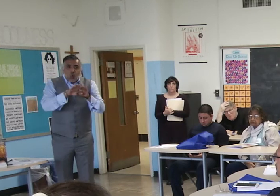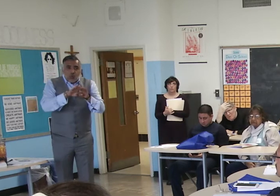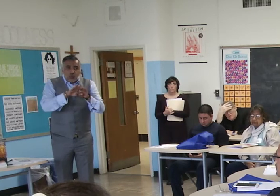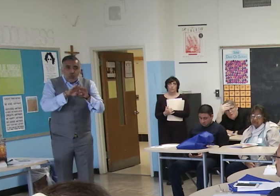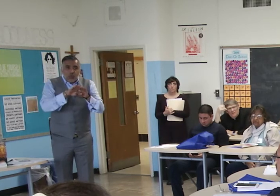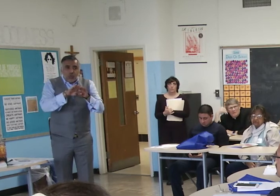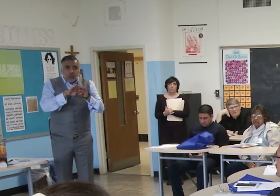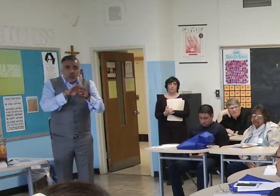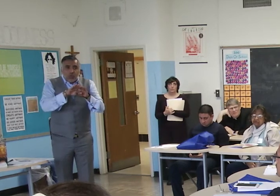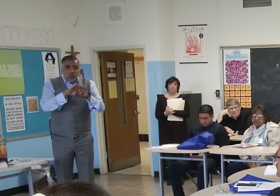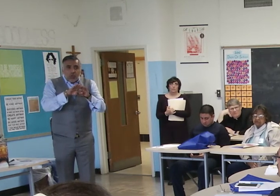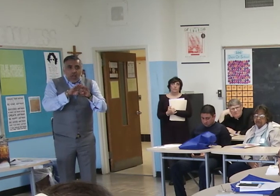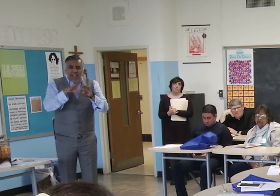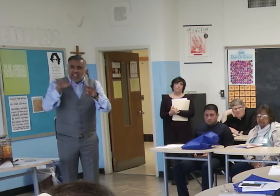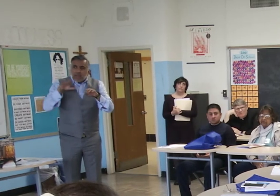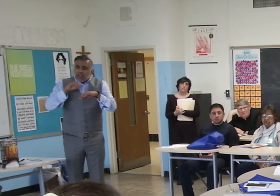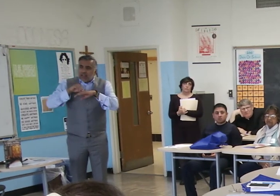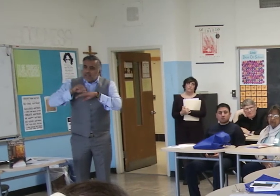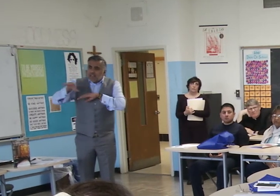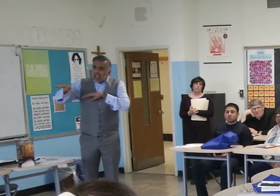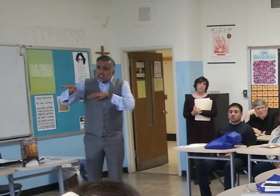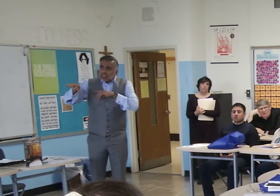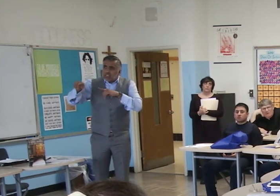they have been amalgamated, has that made any difference to the, you